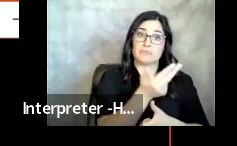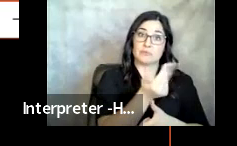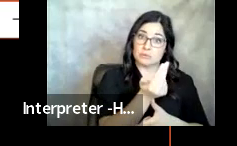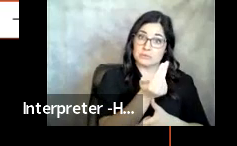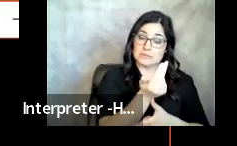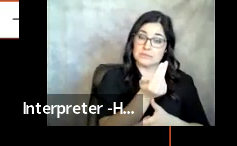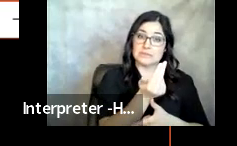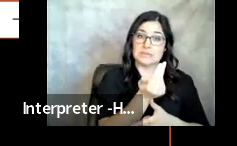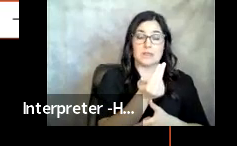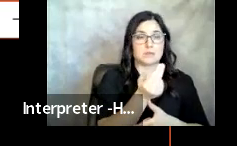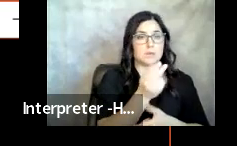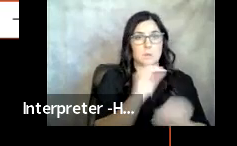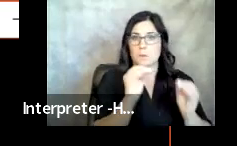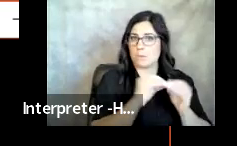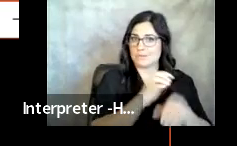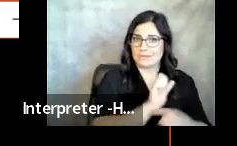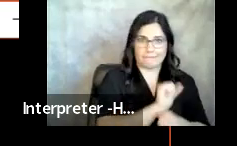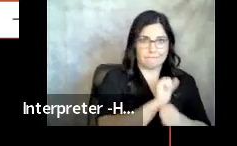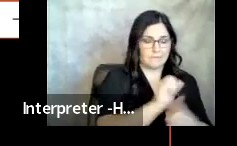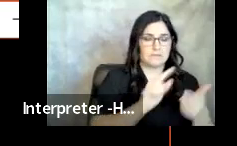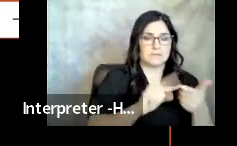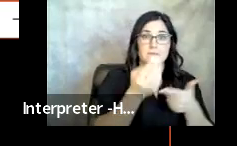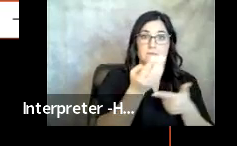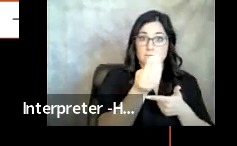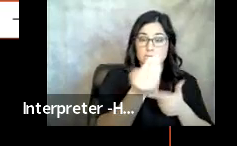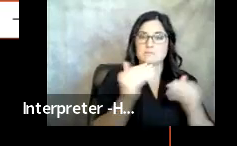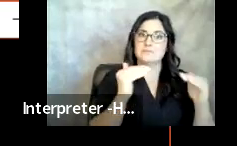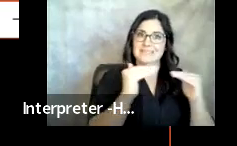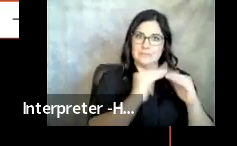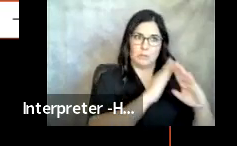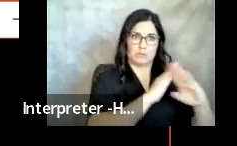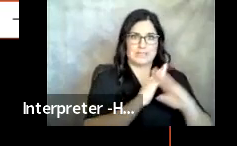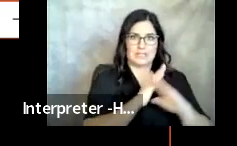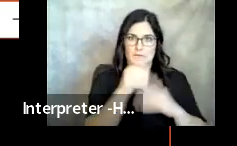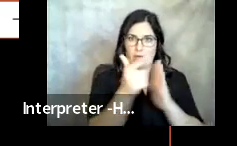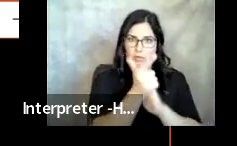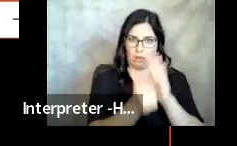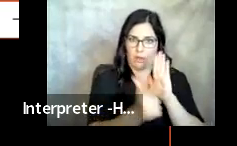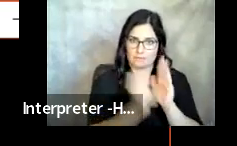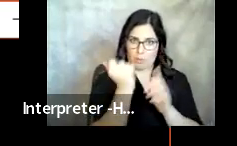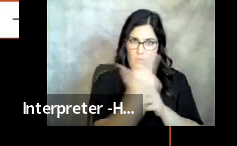No more slavery. 14TH Amendment. Equal protection of the laws.